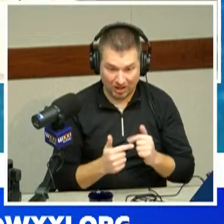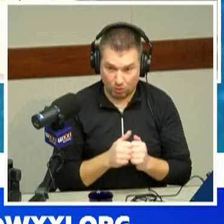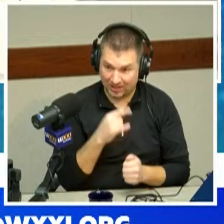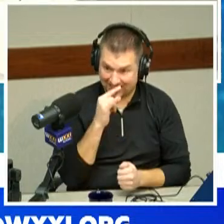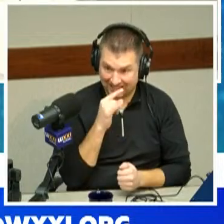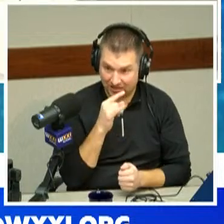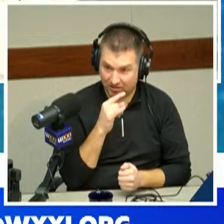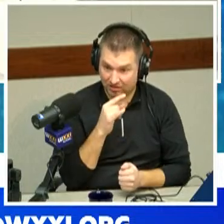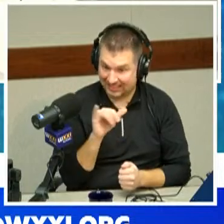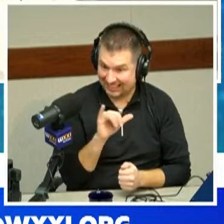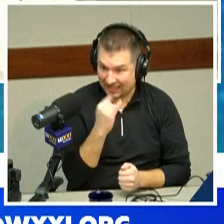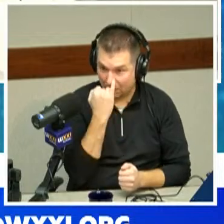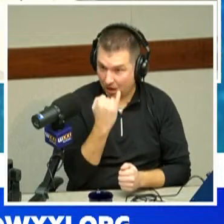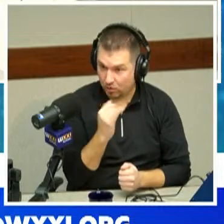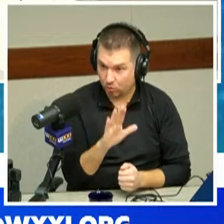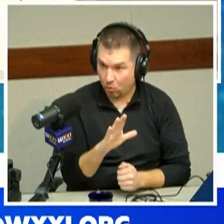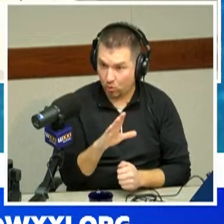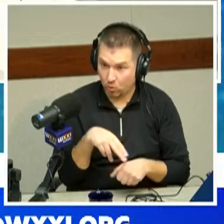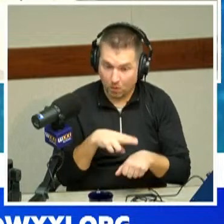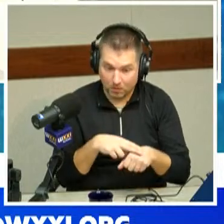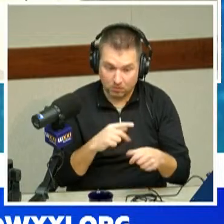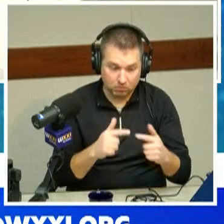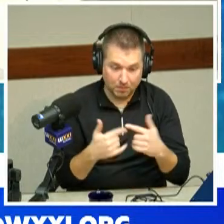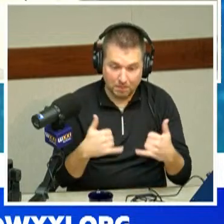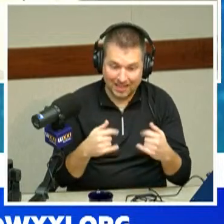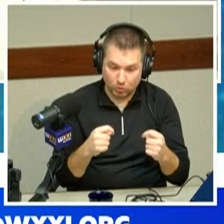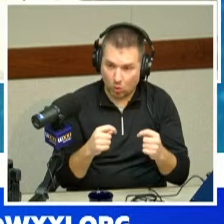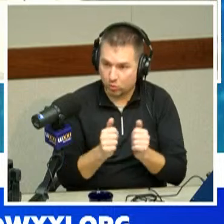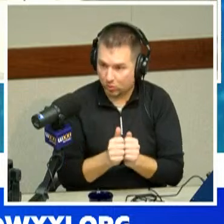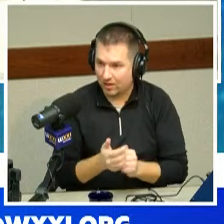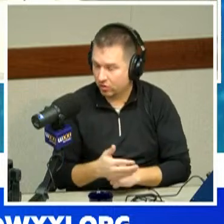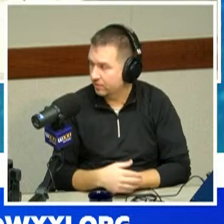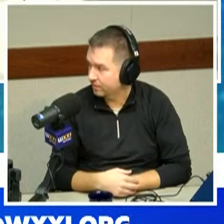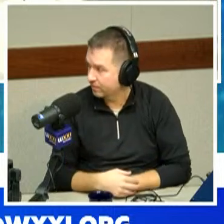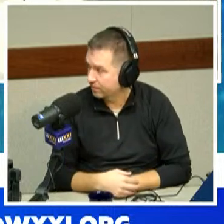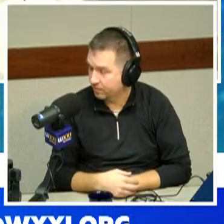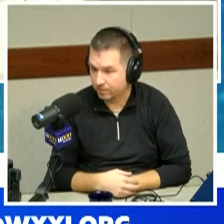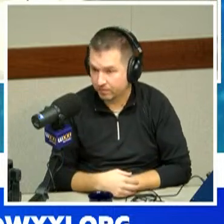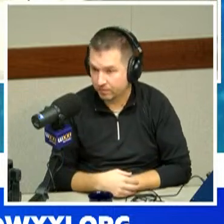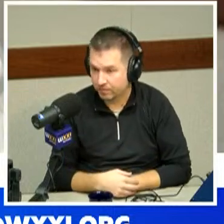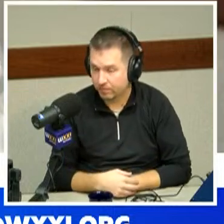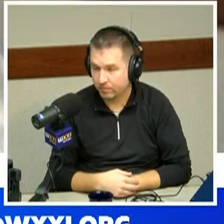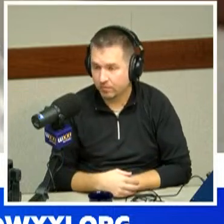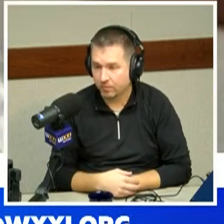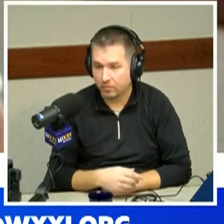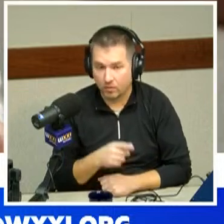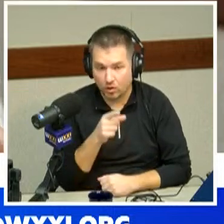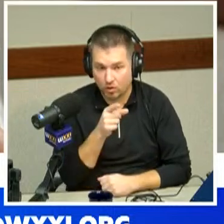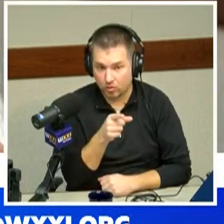like usual how you you know play toys together yeah great great um and are you looking at